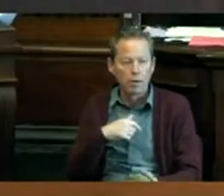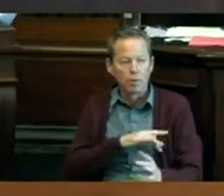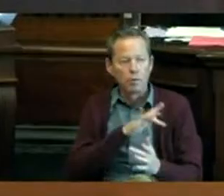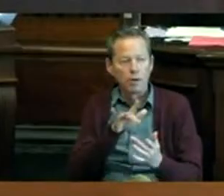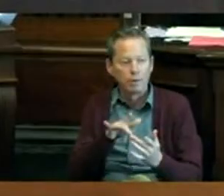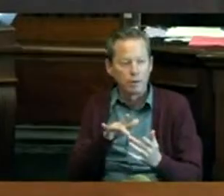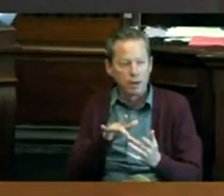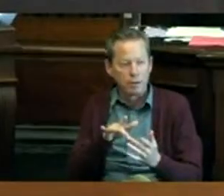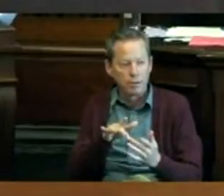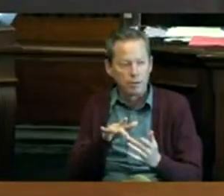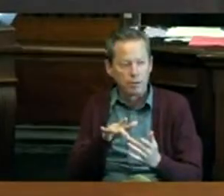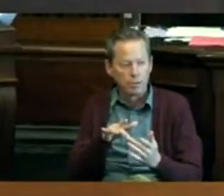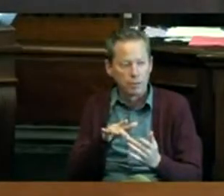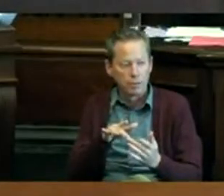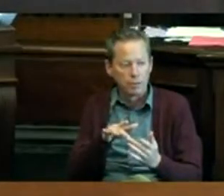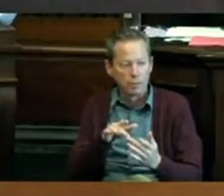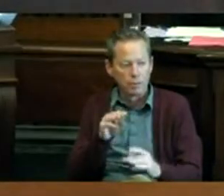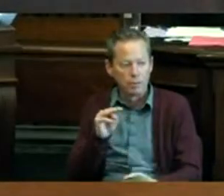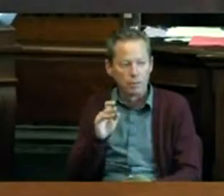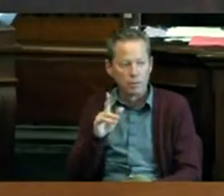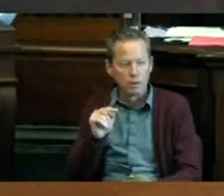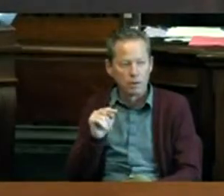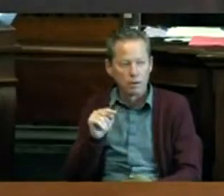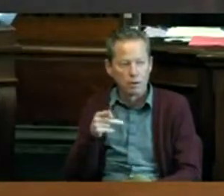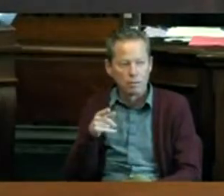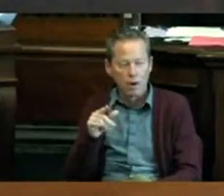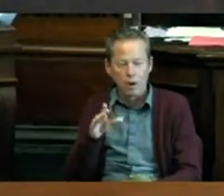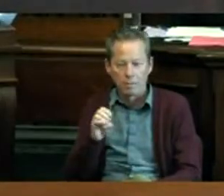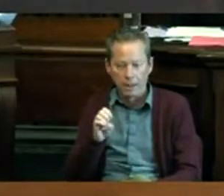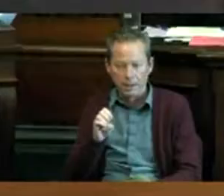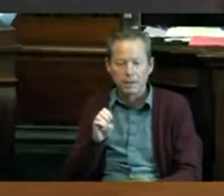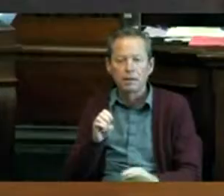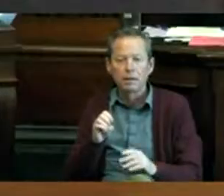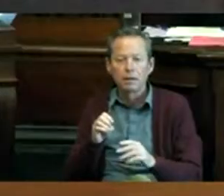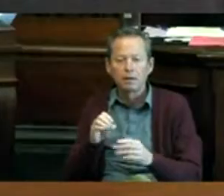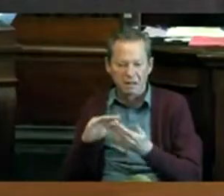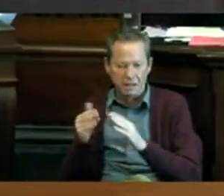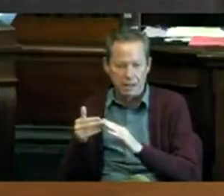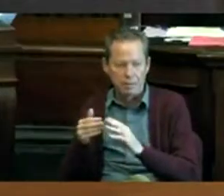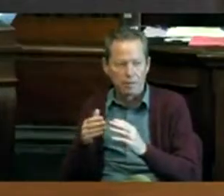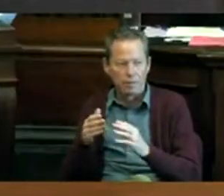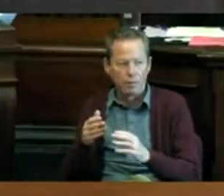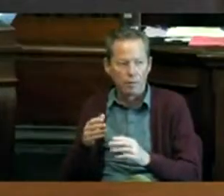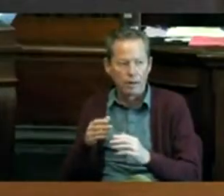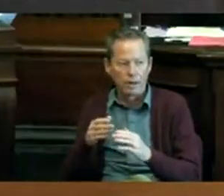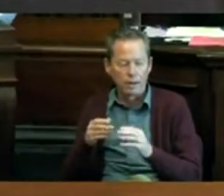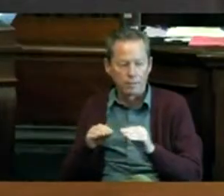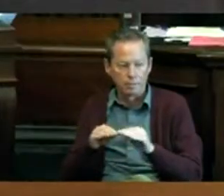municipalities that use such a